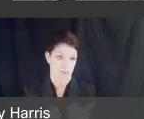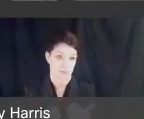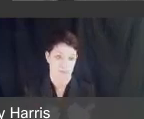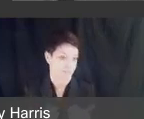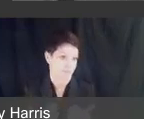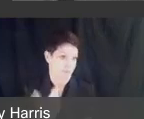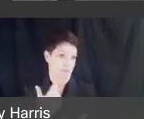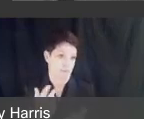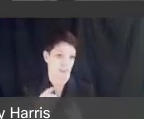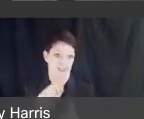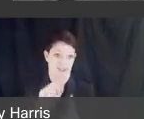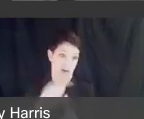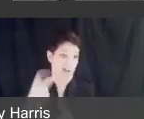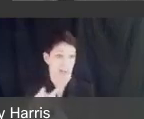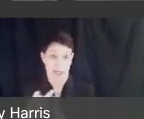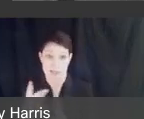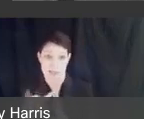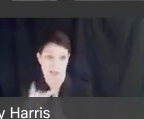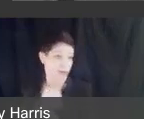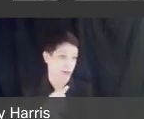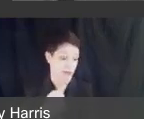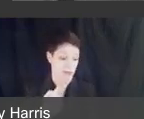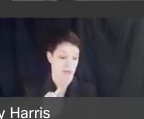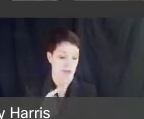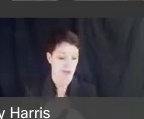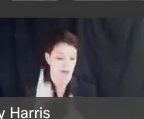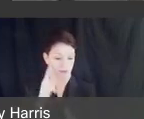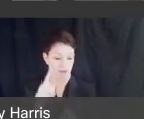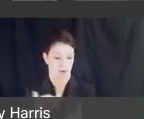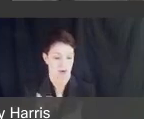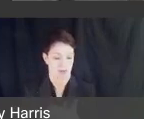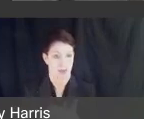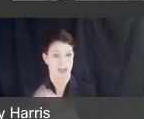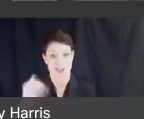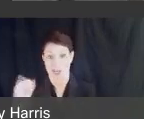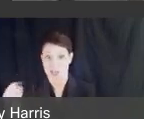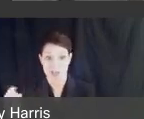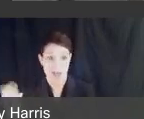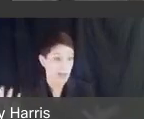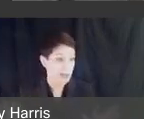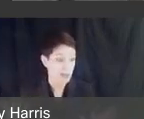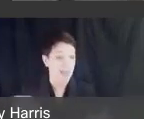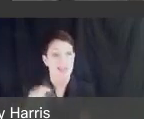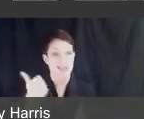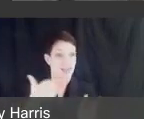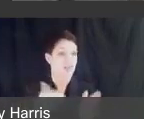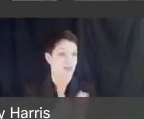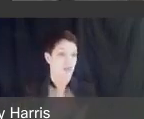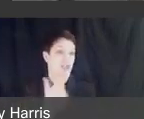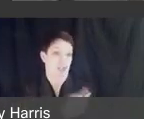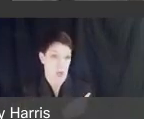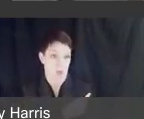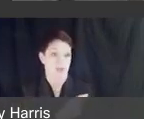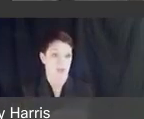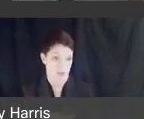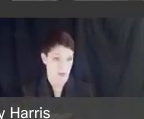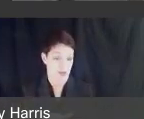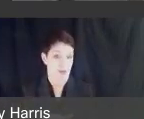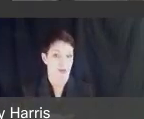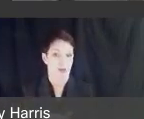and second doses or, if it were J&J, just 10,000 doses. So it's full, at full capacity,